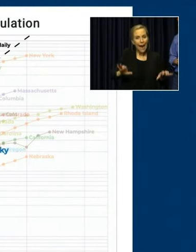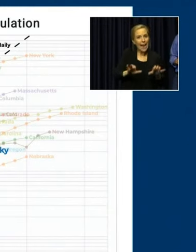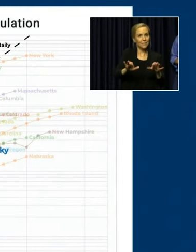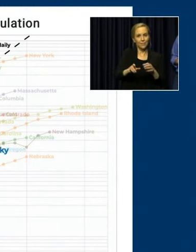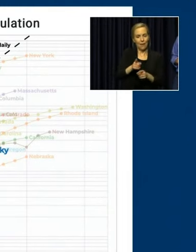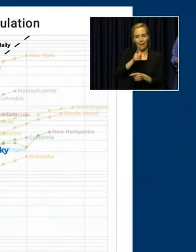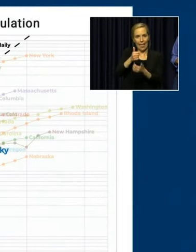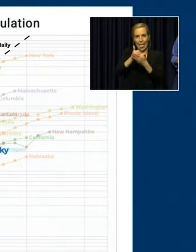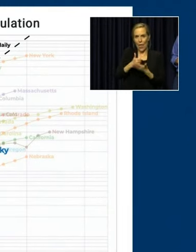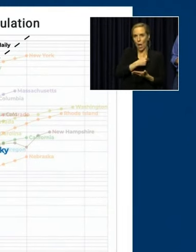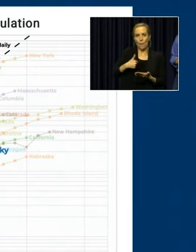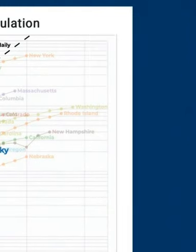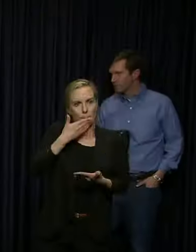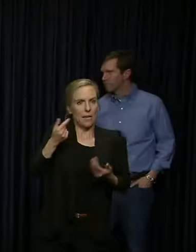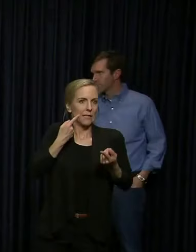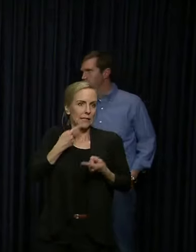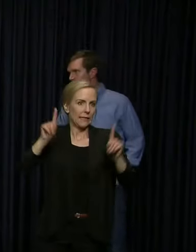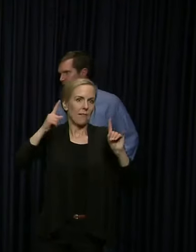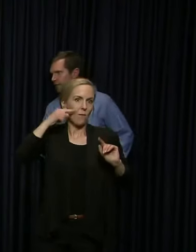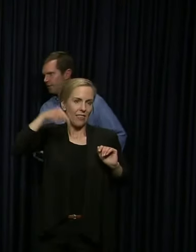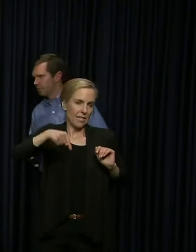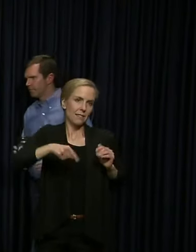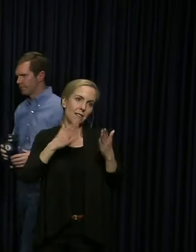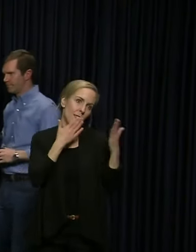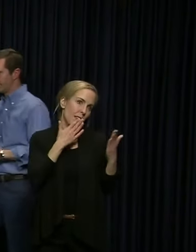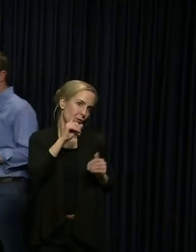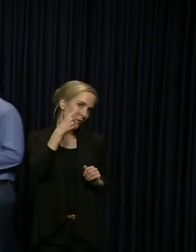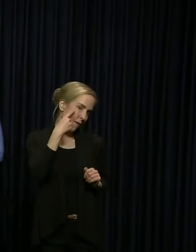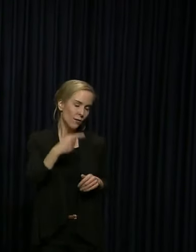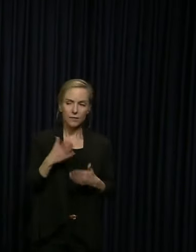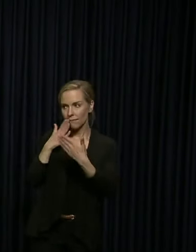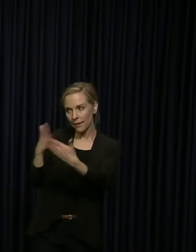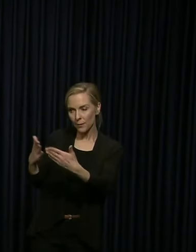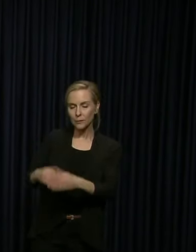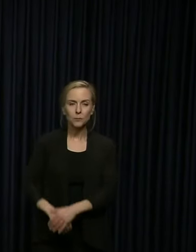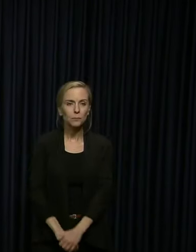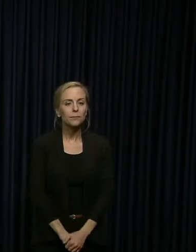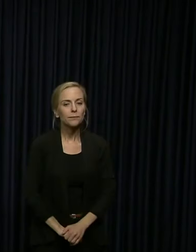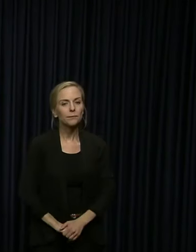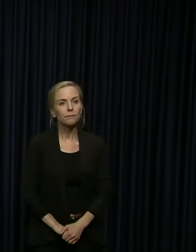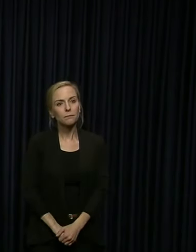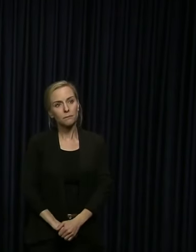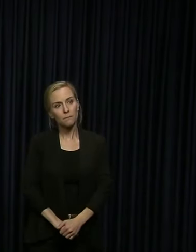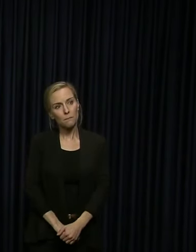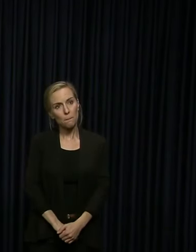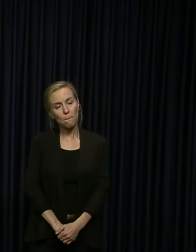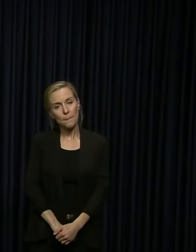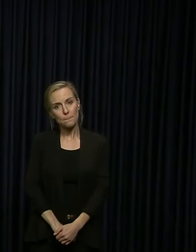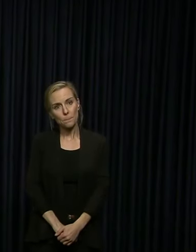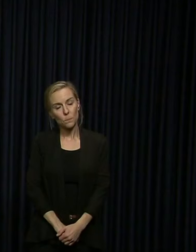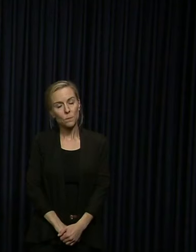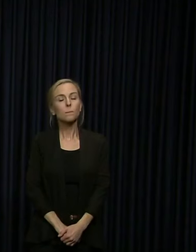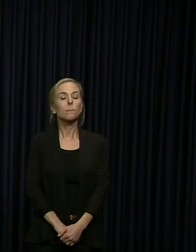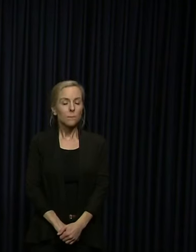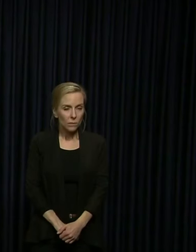THAT WE CAN CONFIRM RIGHT NOW BUT IT'S ABOUT 18,000. IF YOU THINK ABOUT 2,000 A DAY AND IF WE HAVE ENOUGH SWABS TO